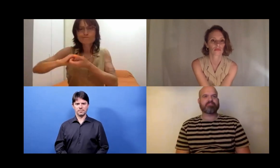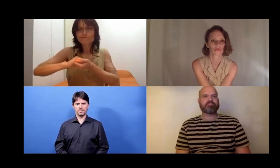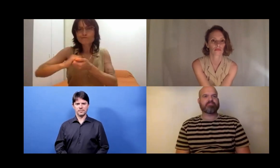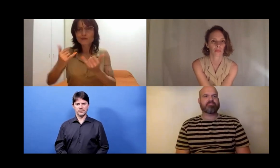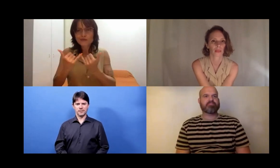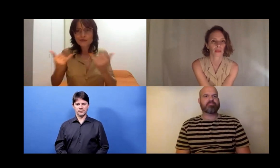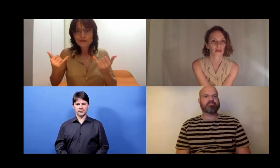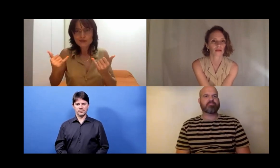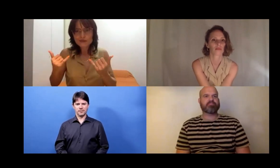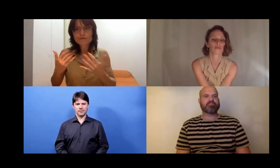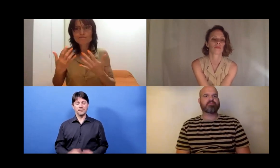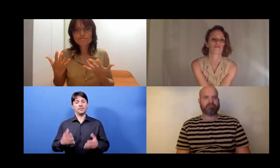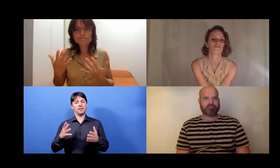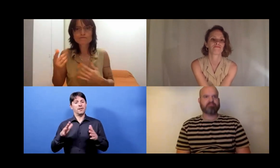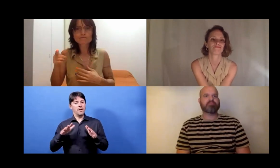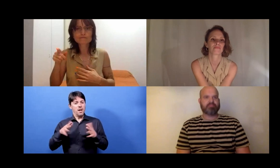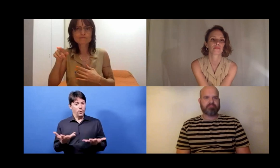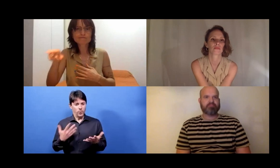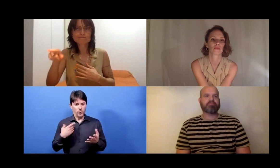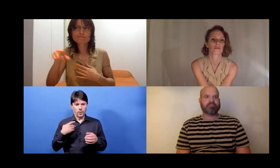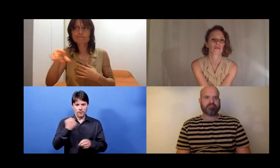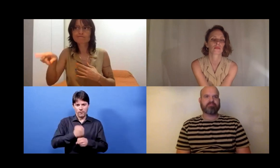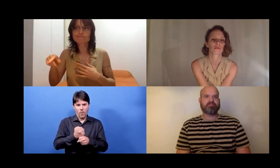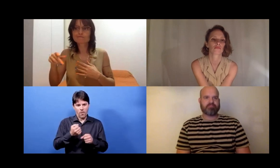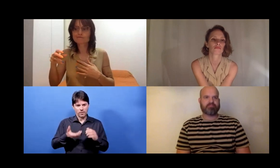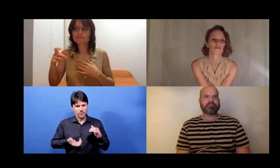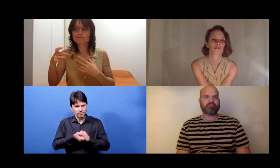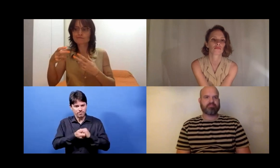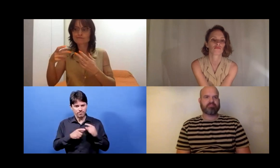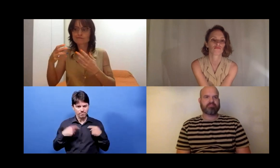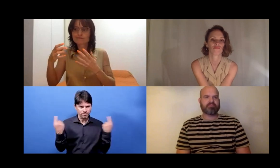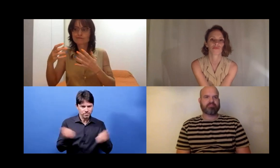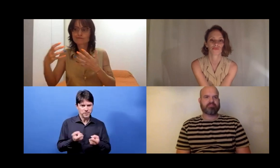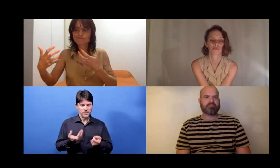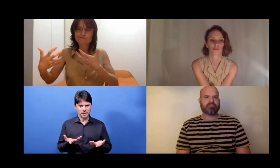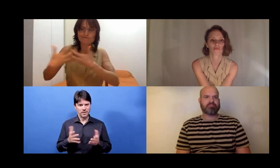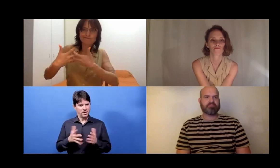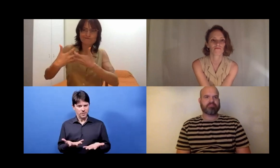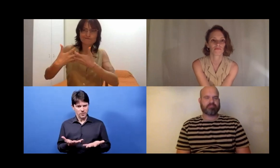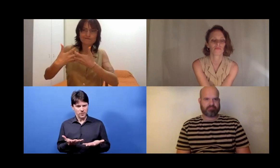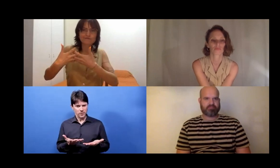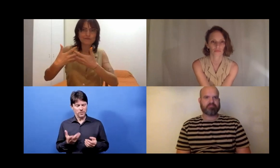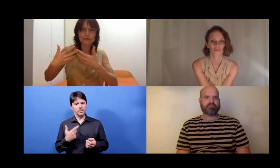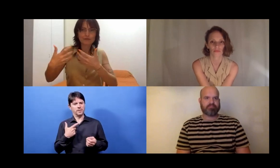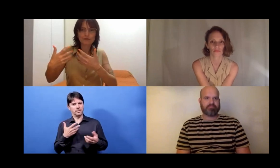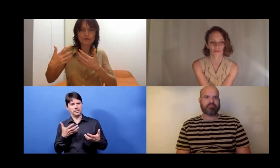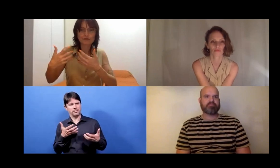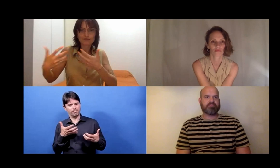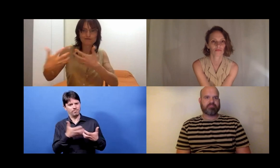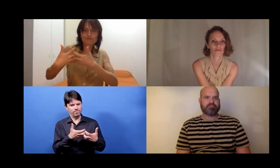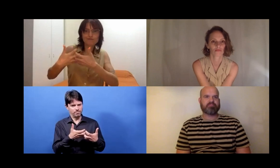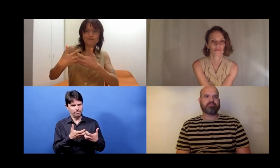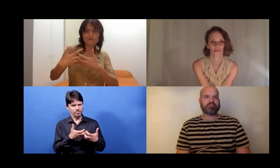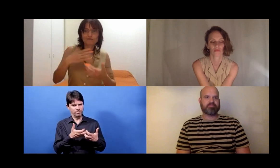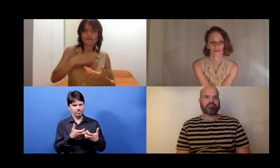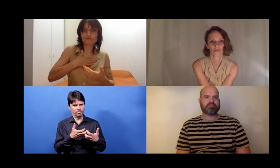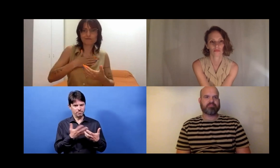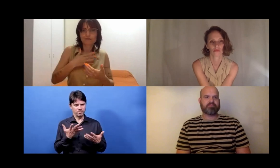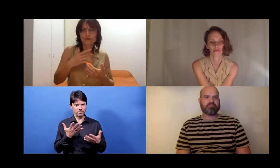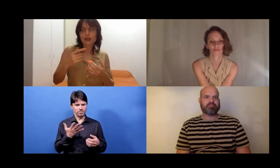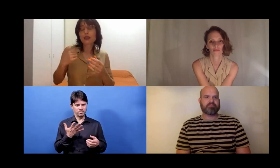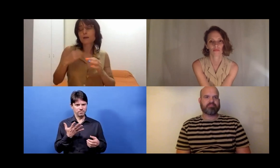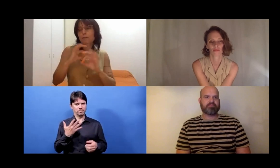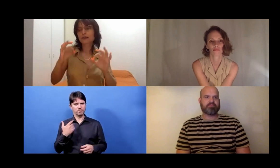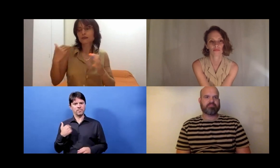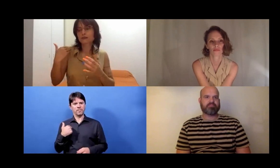question was about networking and finding good allies.